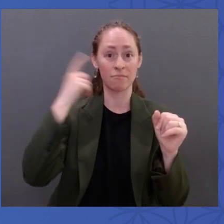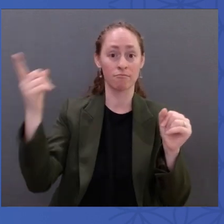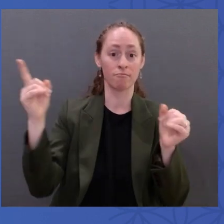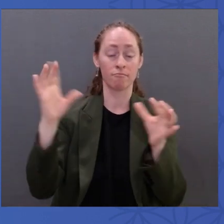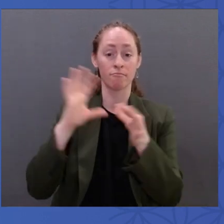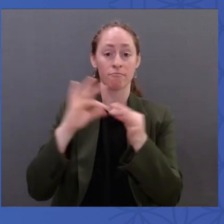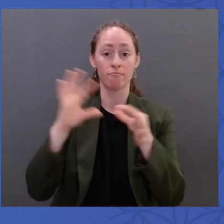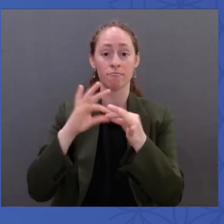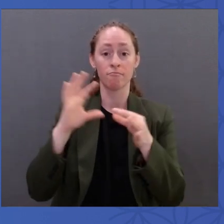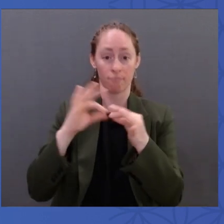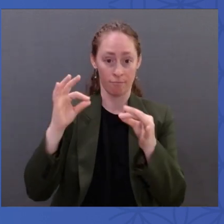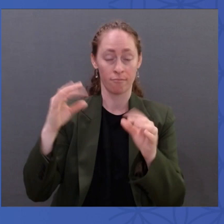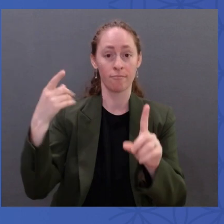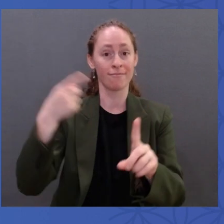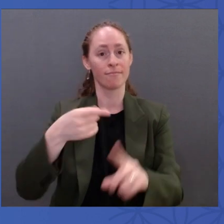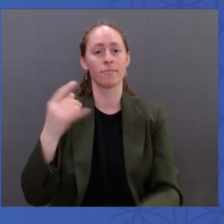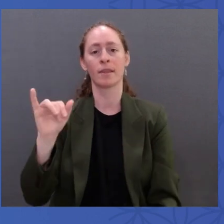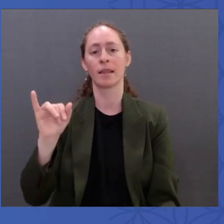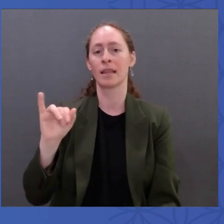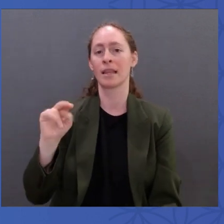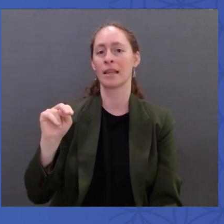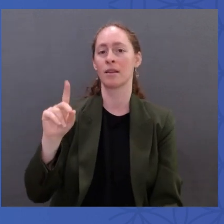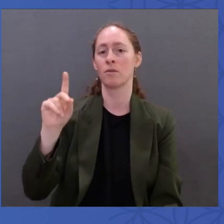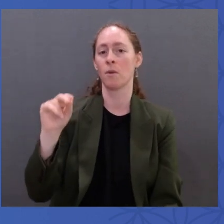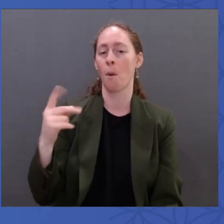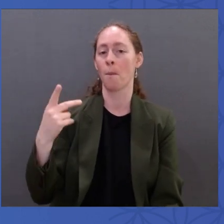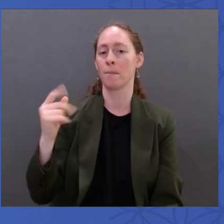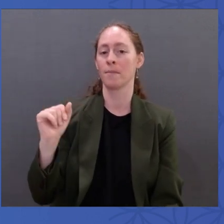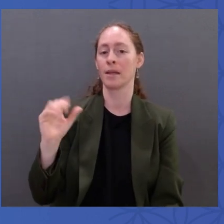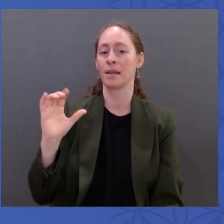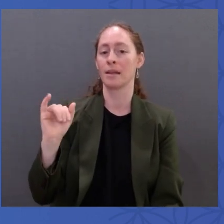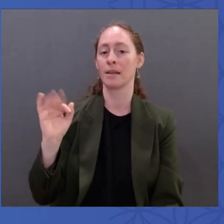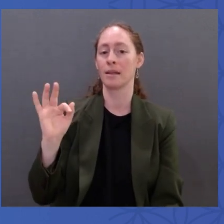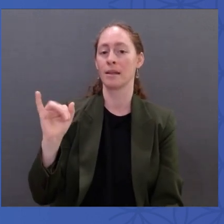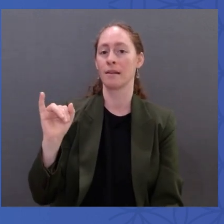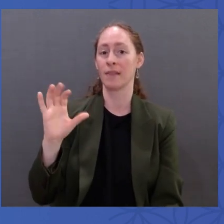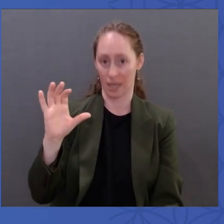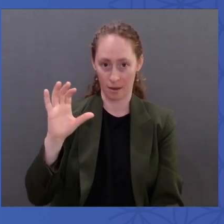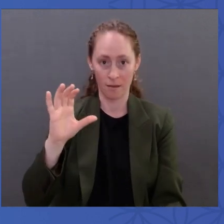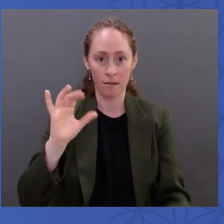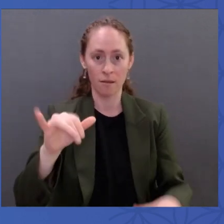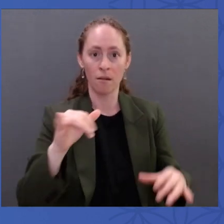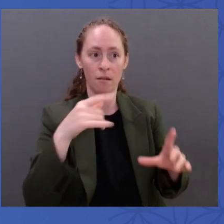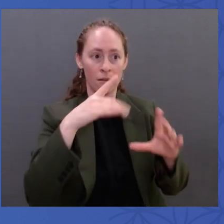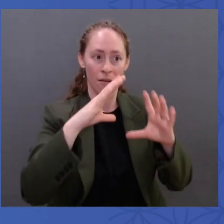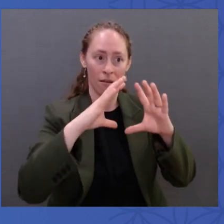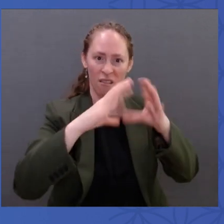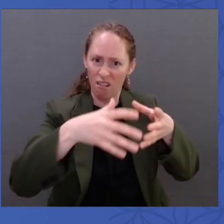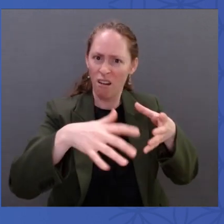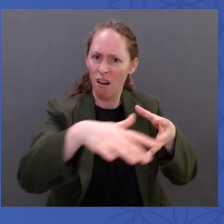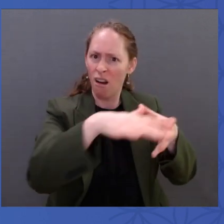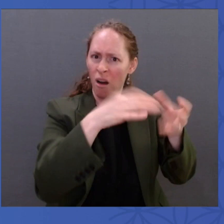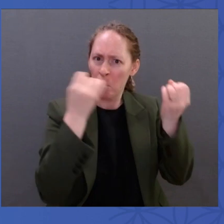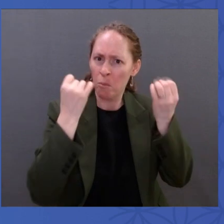to half of the world's population and approximately 60 percent of the world's GDP.